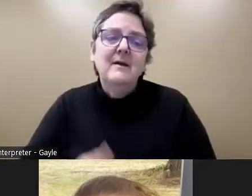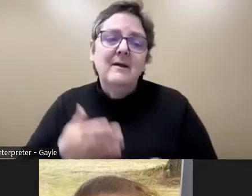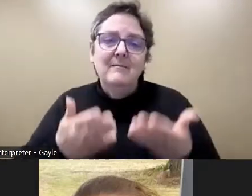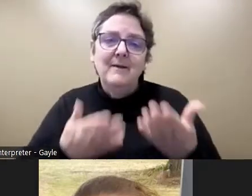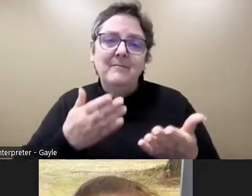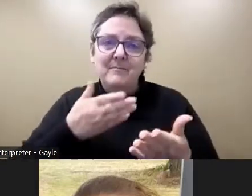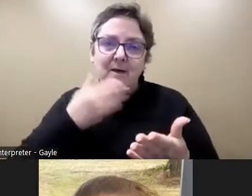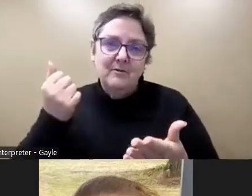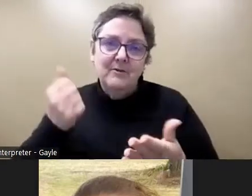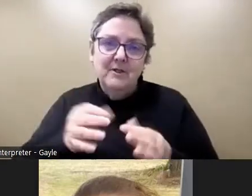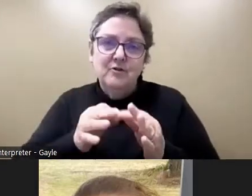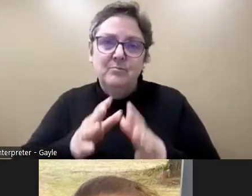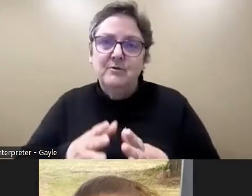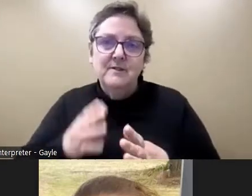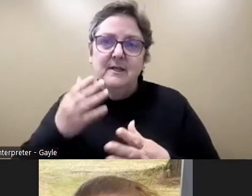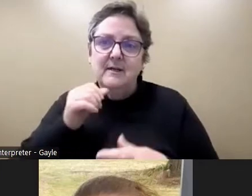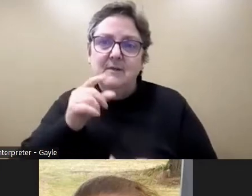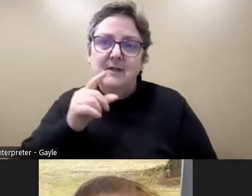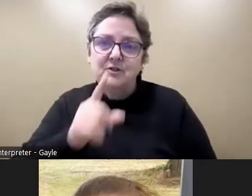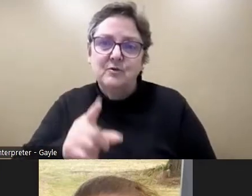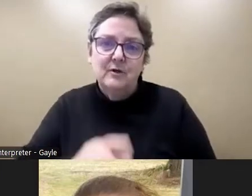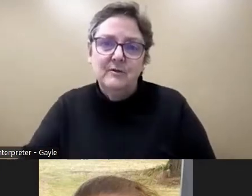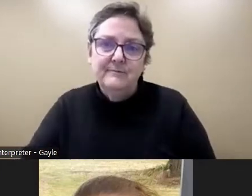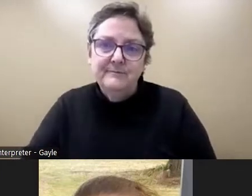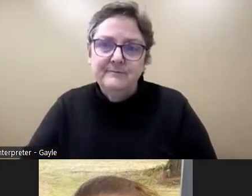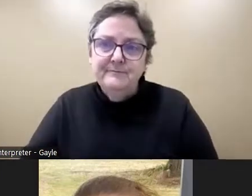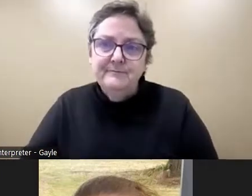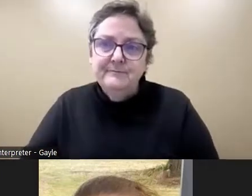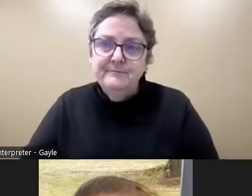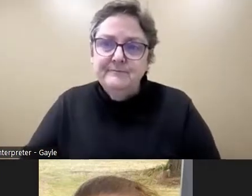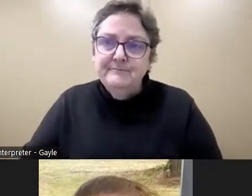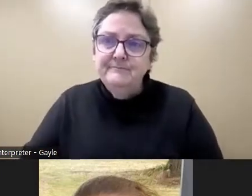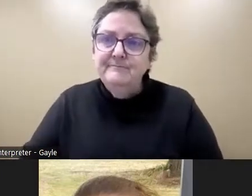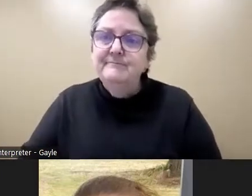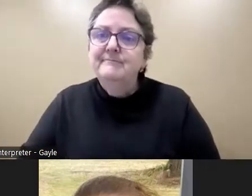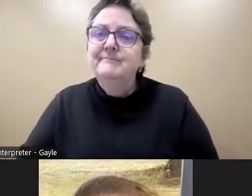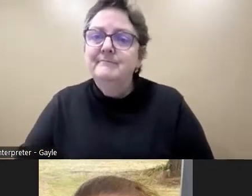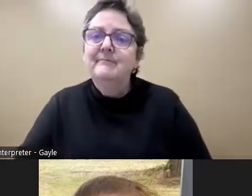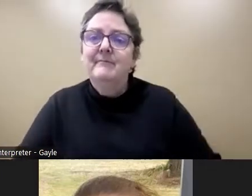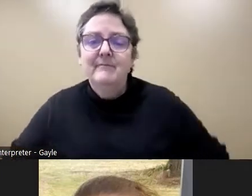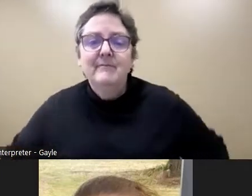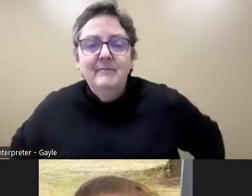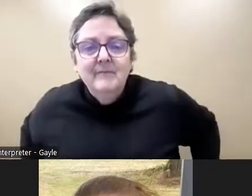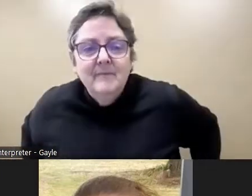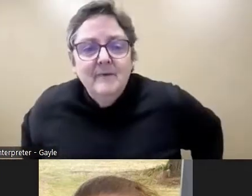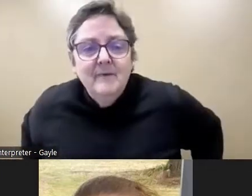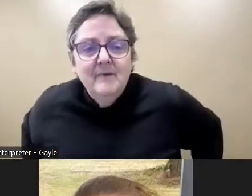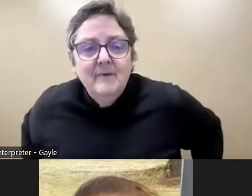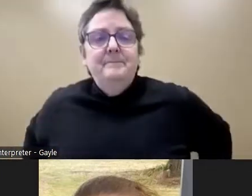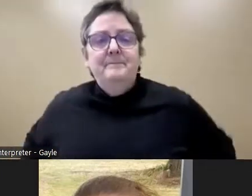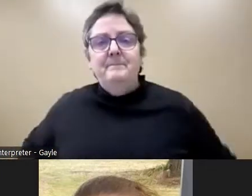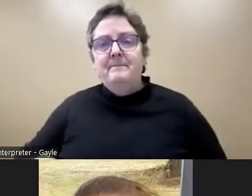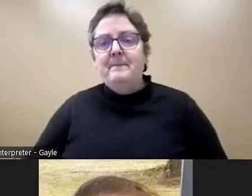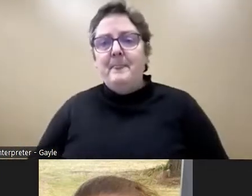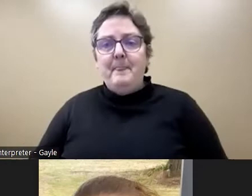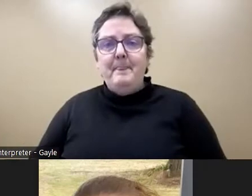It might be better the interpreter saying, I'm not sure. We can give it a try. Thank you.